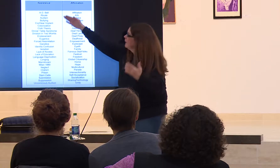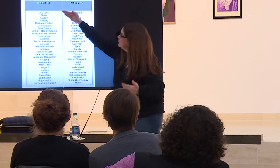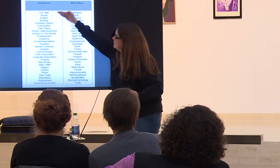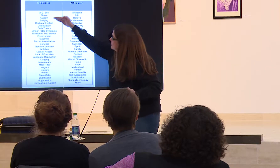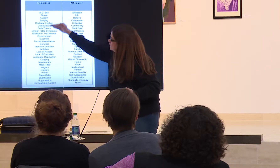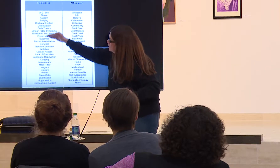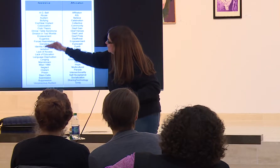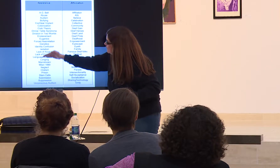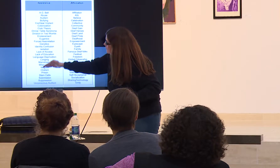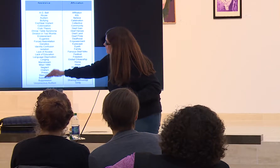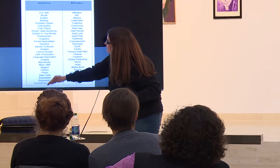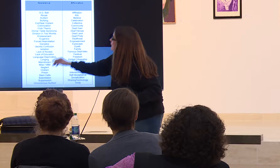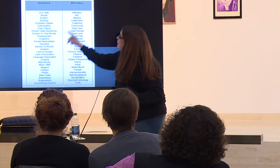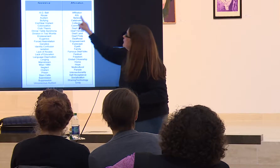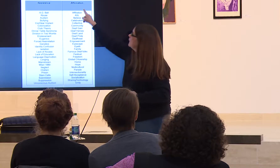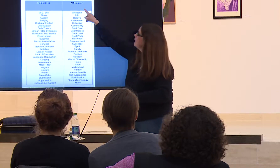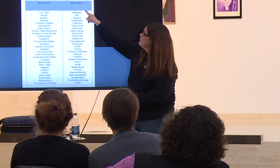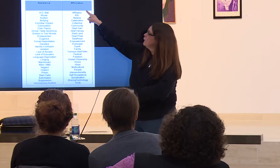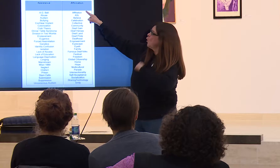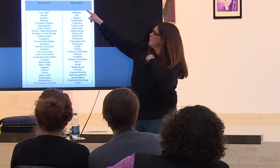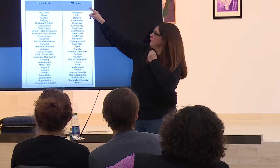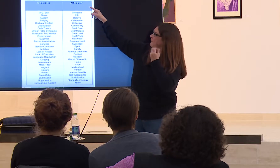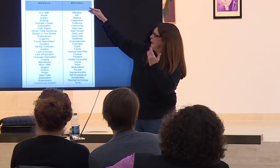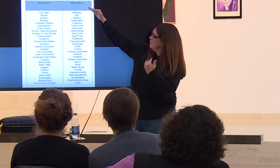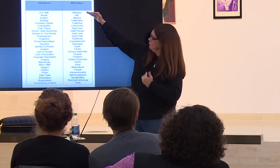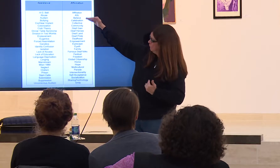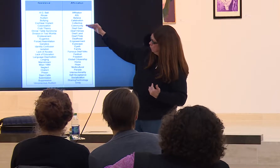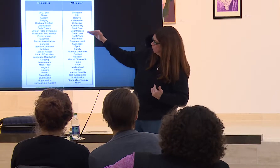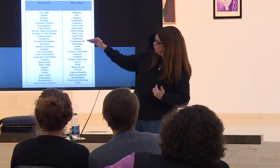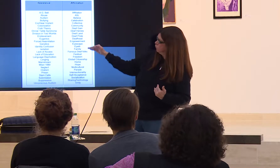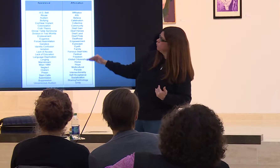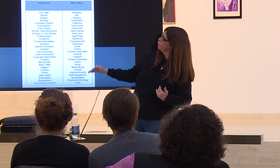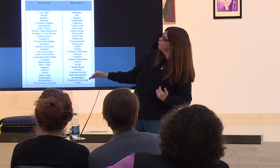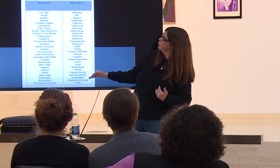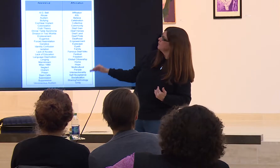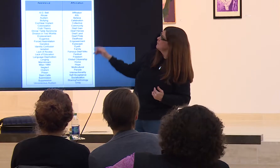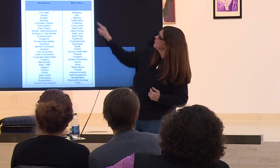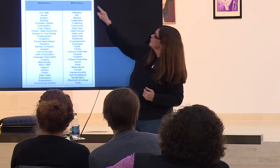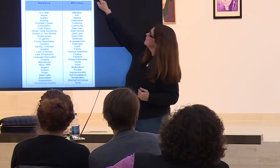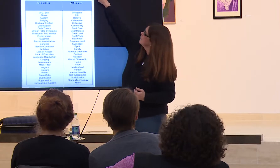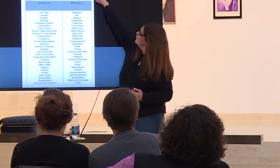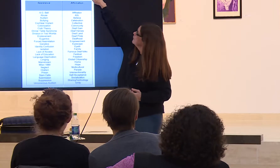here is a good example, and there are some links to this page as well, all of the different themes